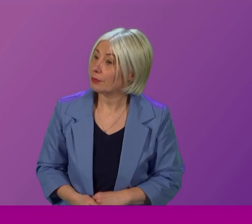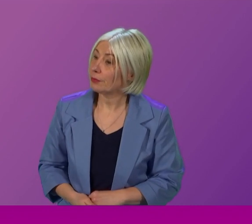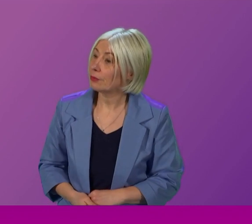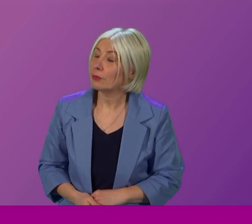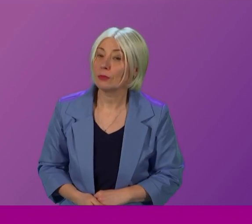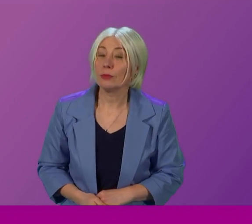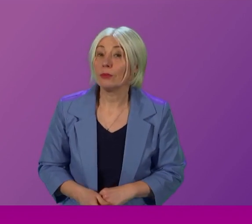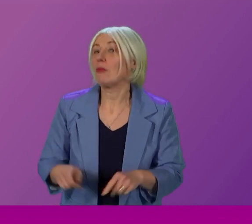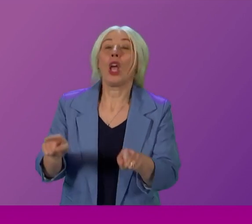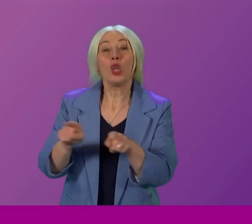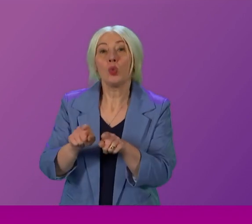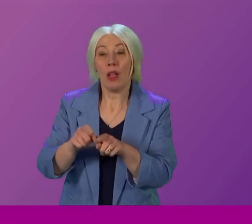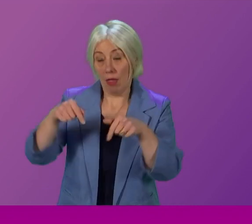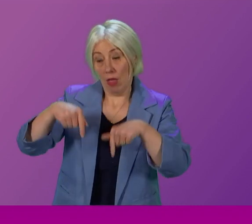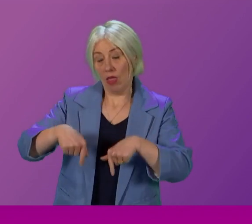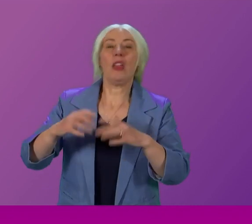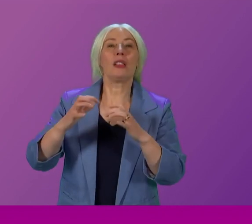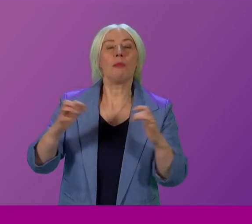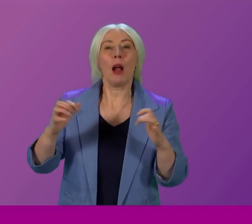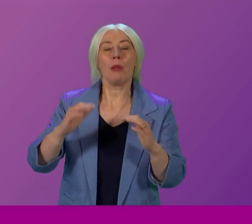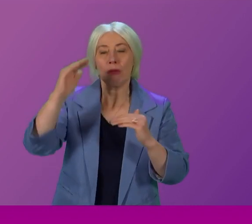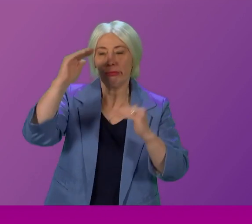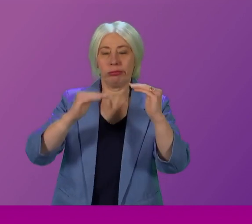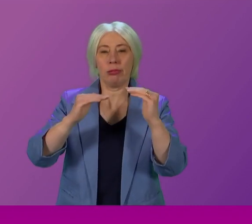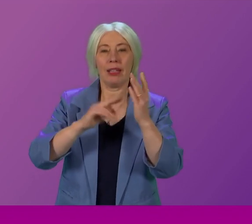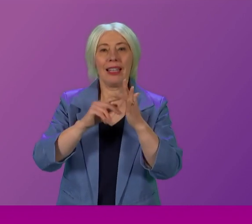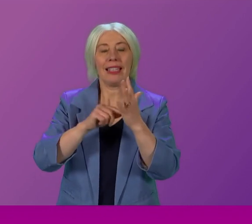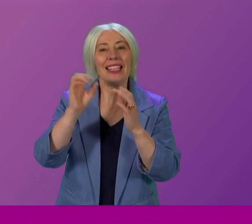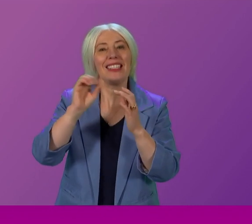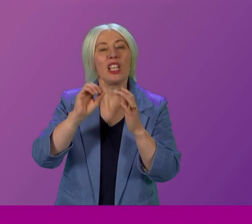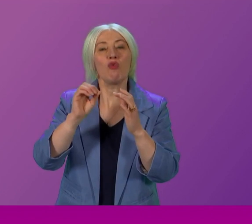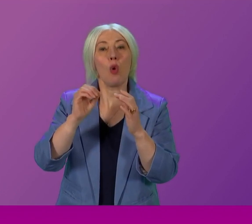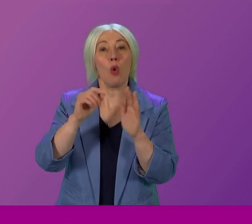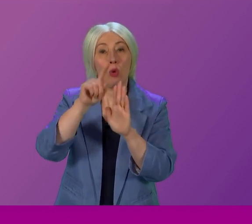we know, from the Parliament’s Net Zero, Energy and Transport Committee’s report on energy price